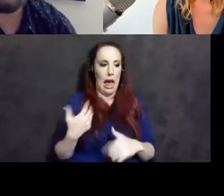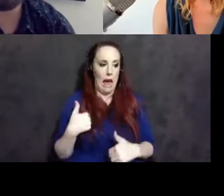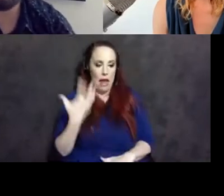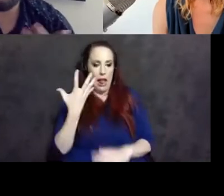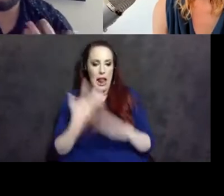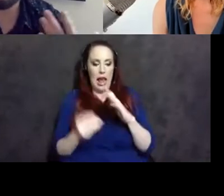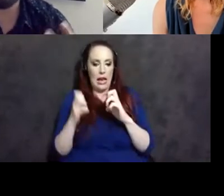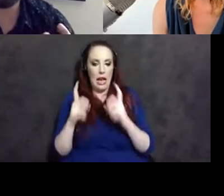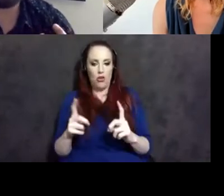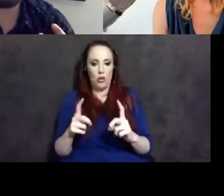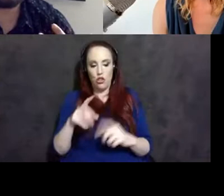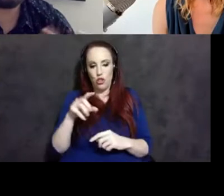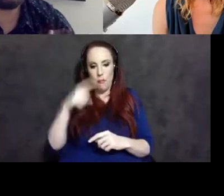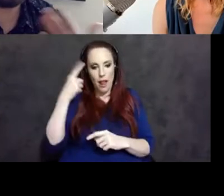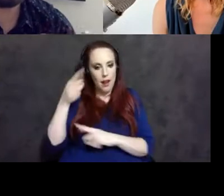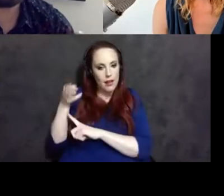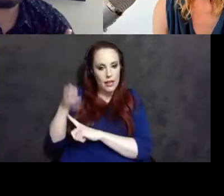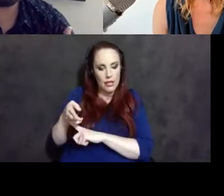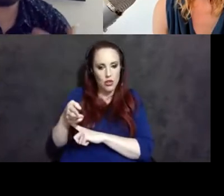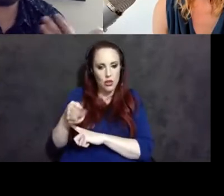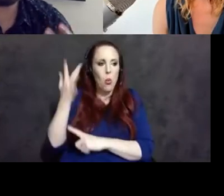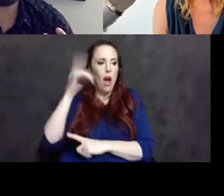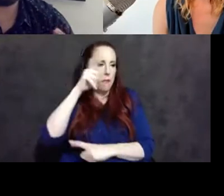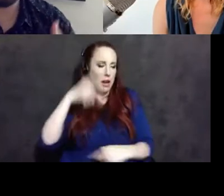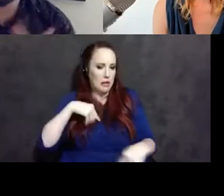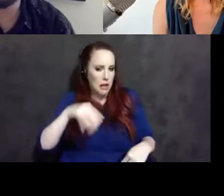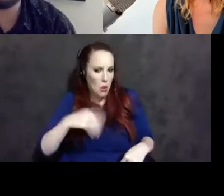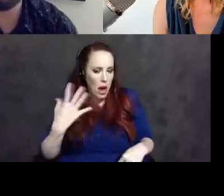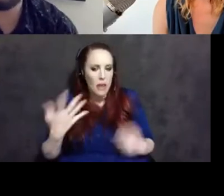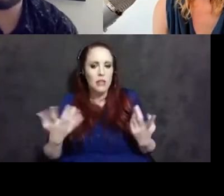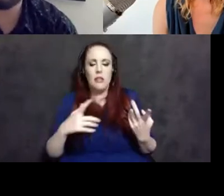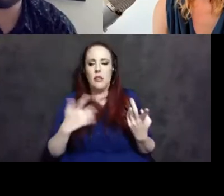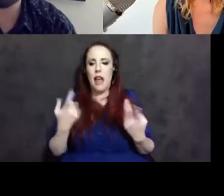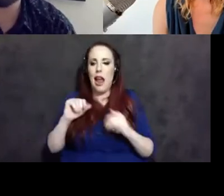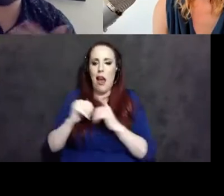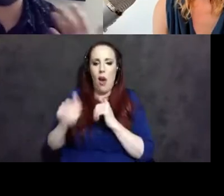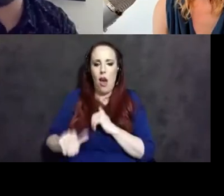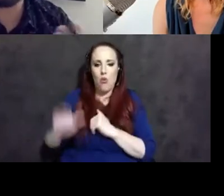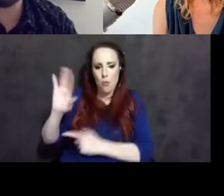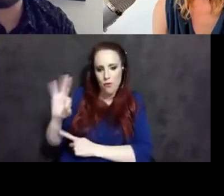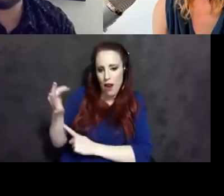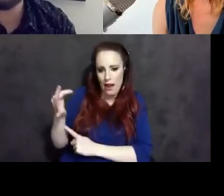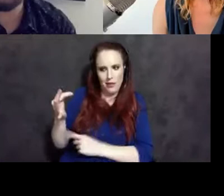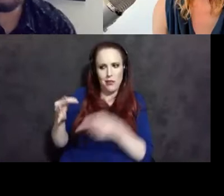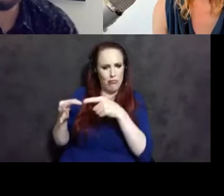from my way I was raised in France and also with a very racist culture.